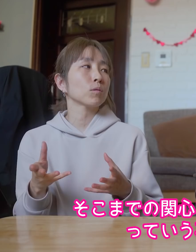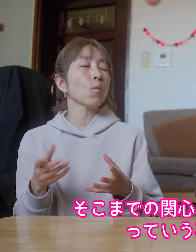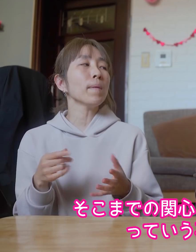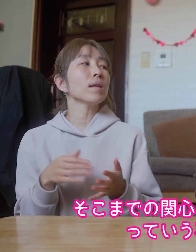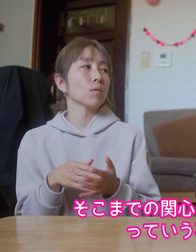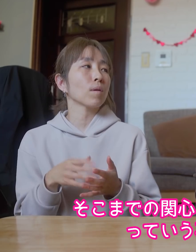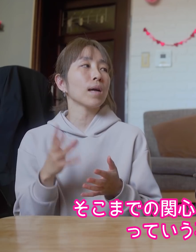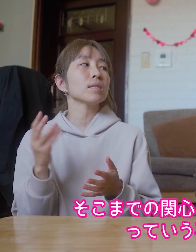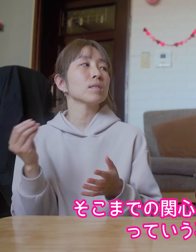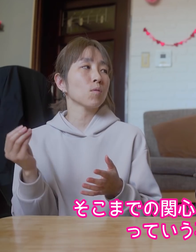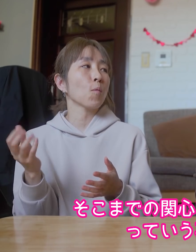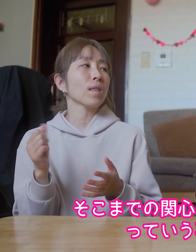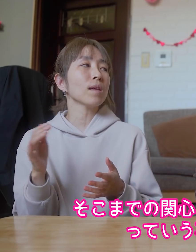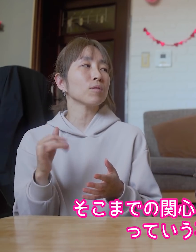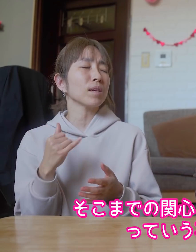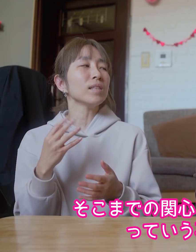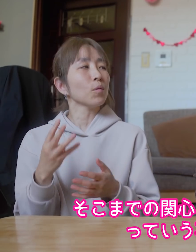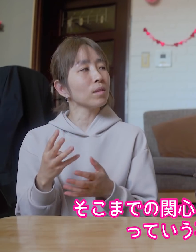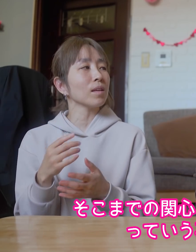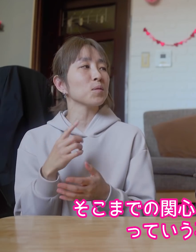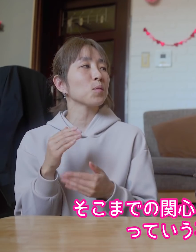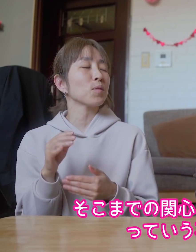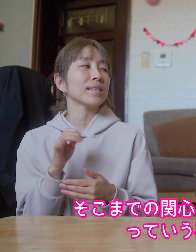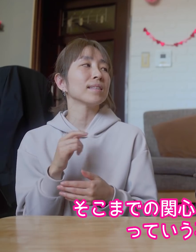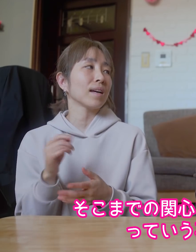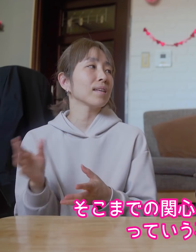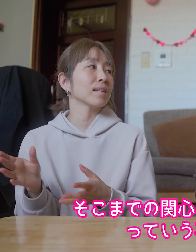I want to say that you don't have to pay that much attention to them.